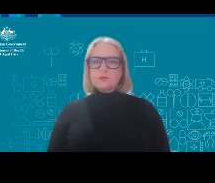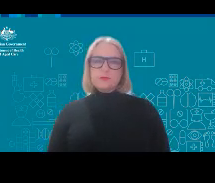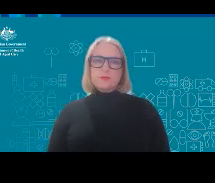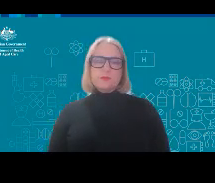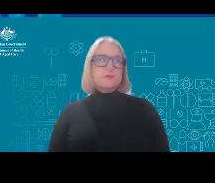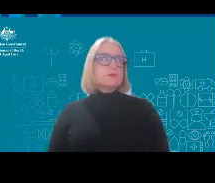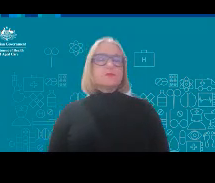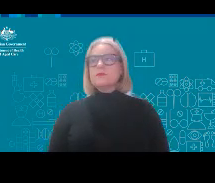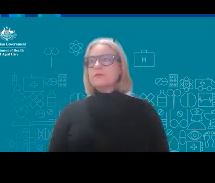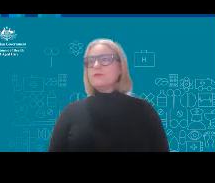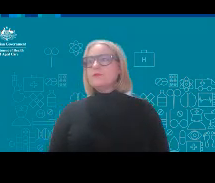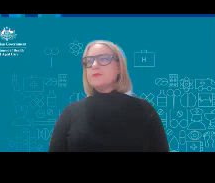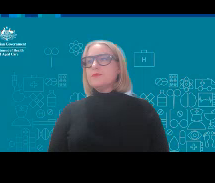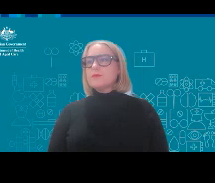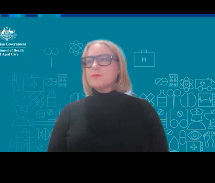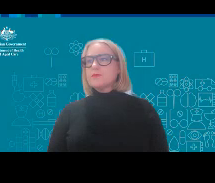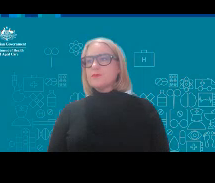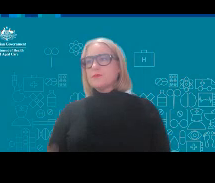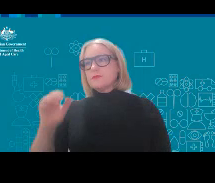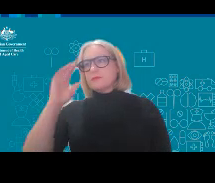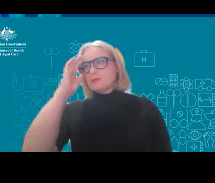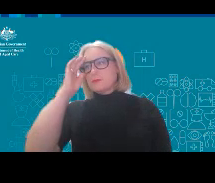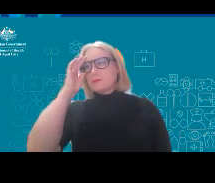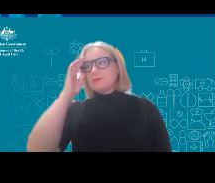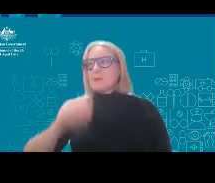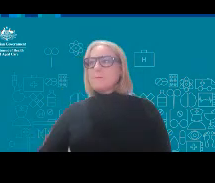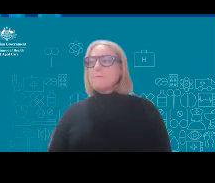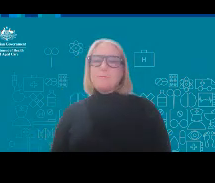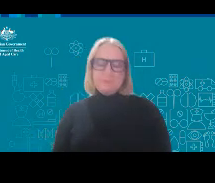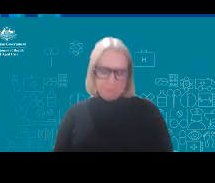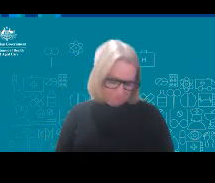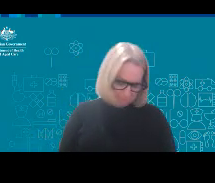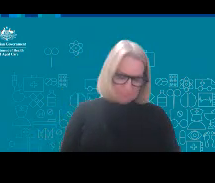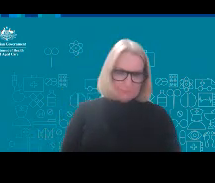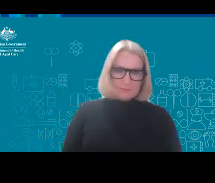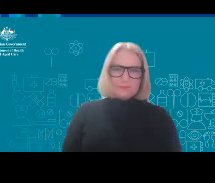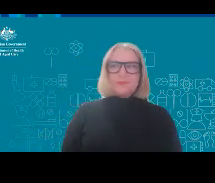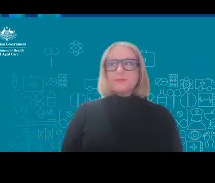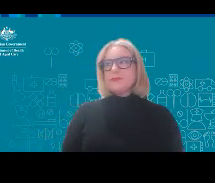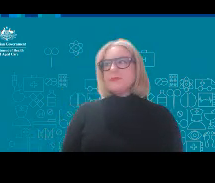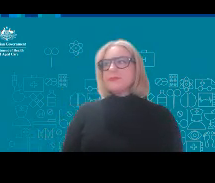The only limit on this number is how many people you can safely accommodate in the home while still